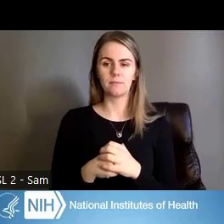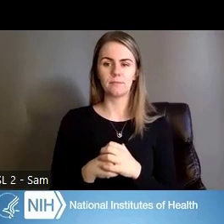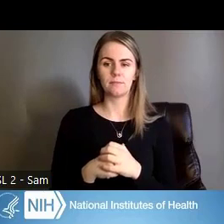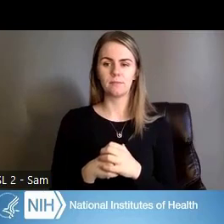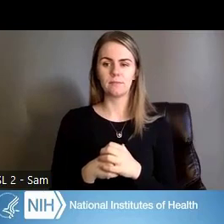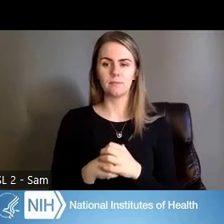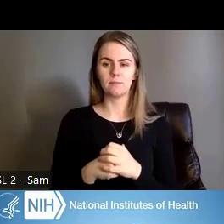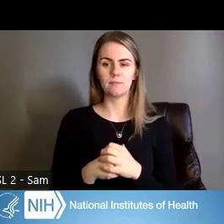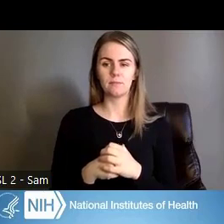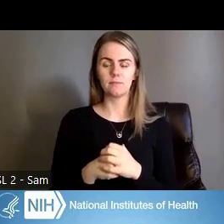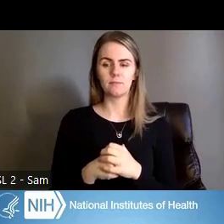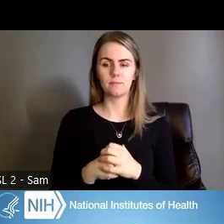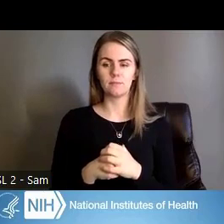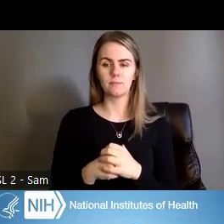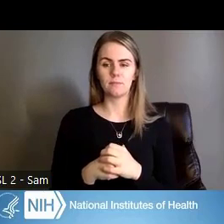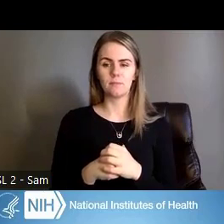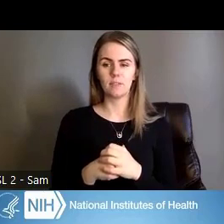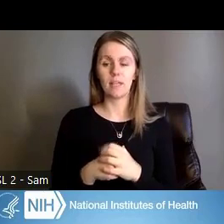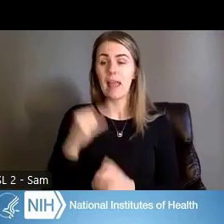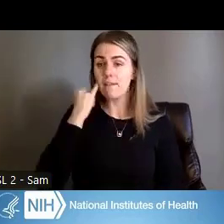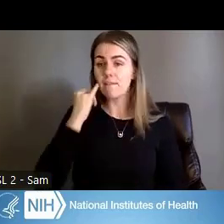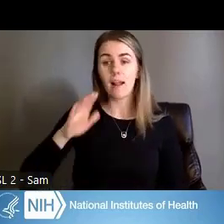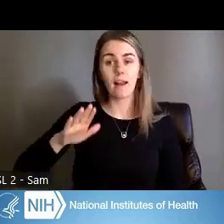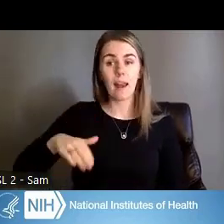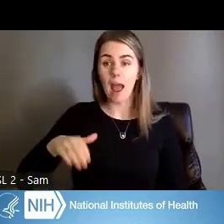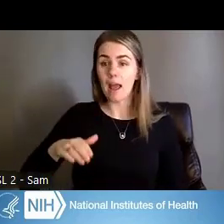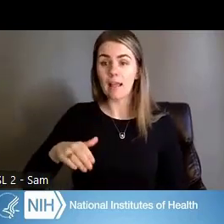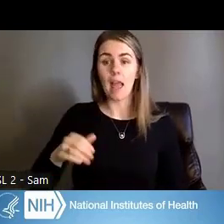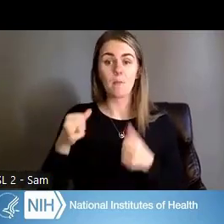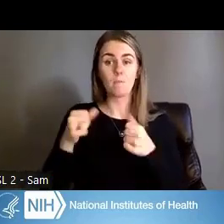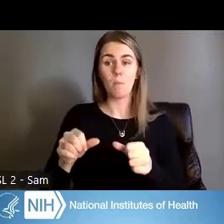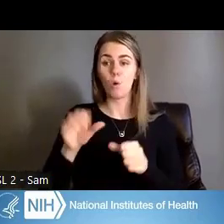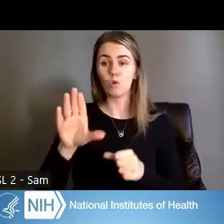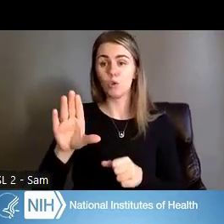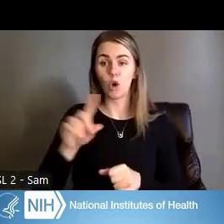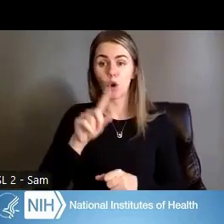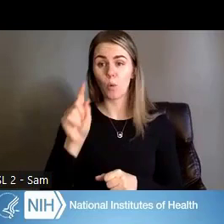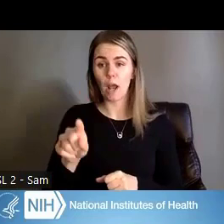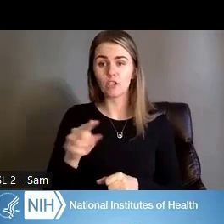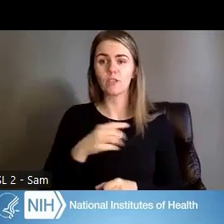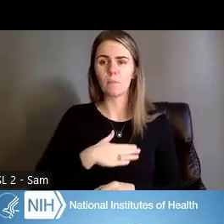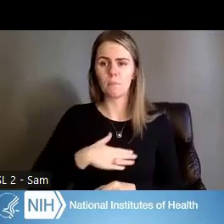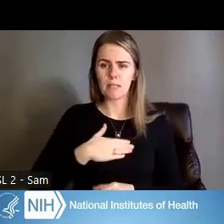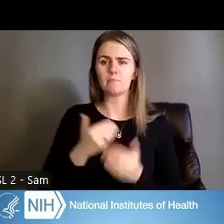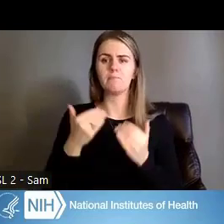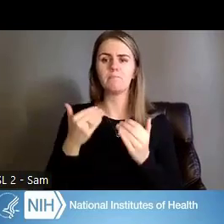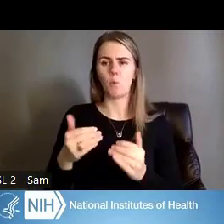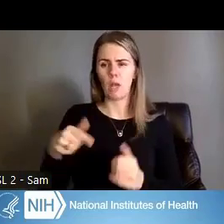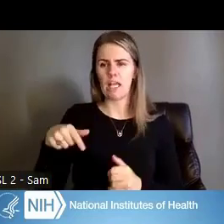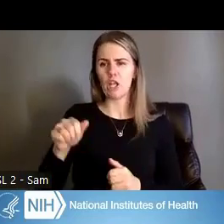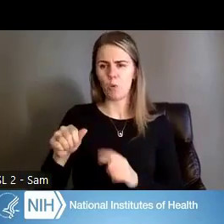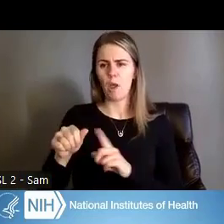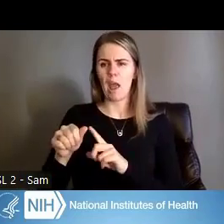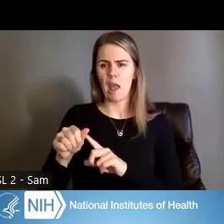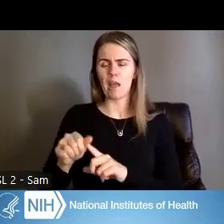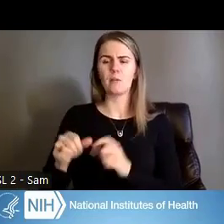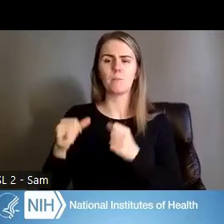please submit your questions in the Q&A box, and I'll start with a question from the audience.